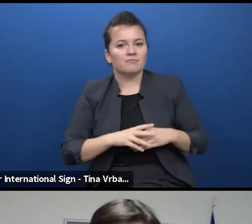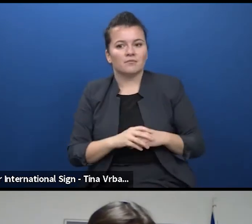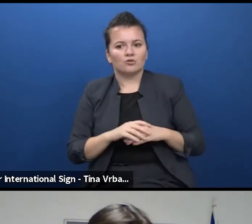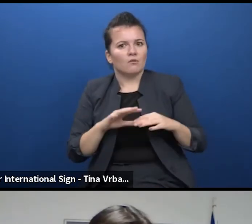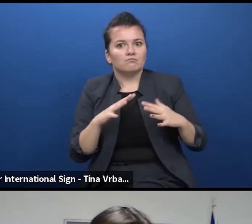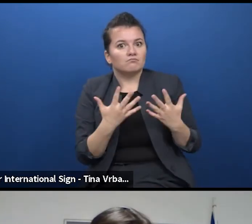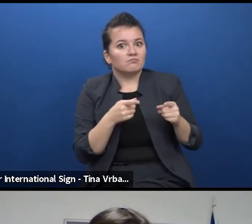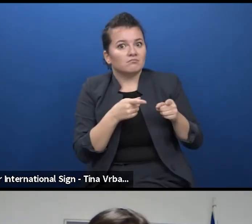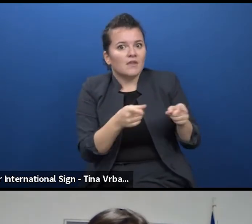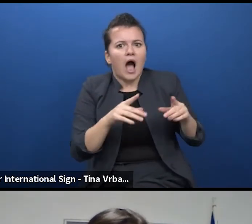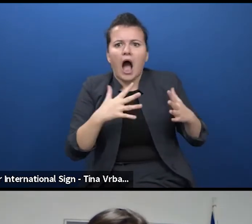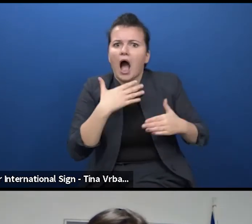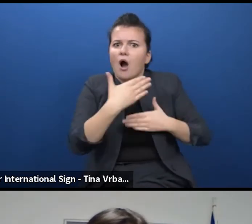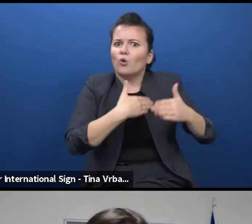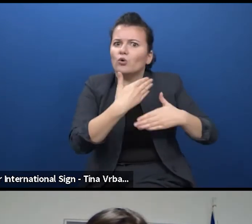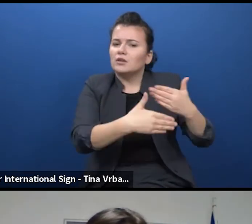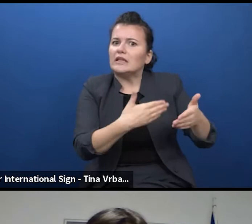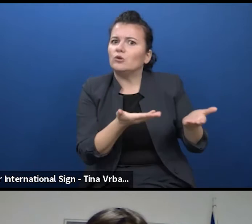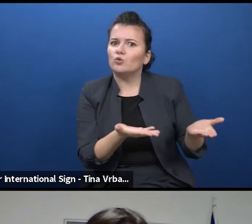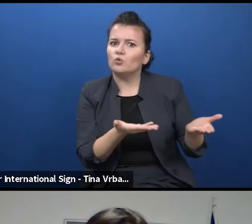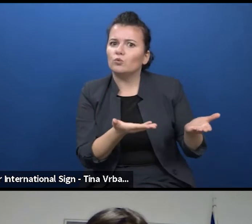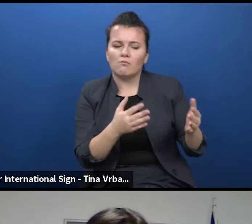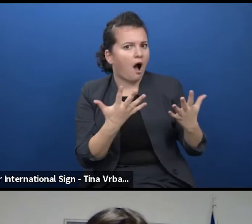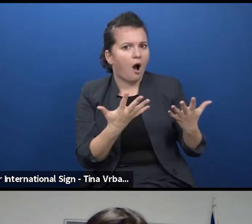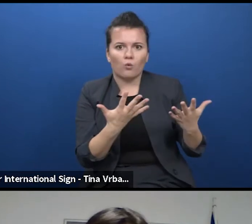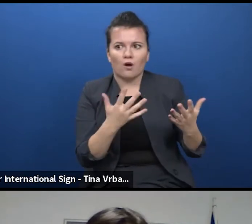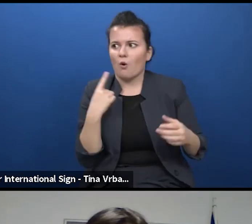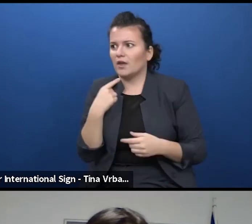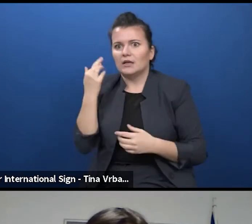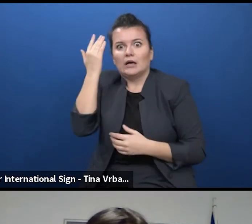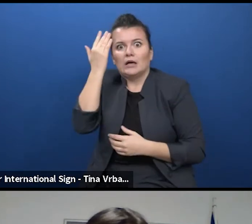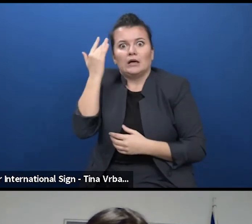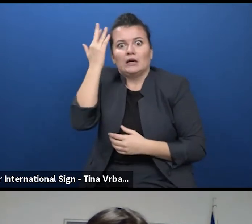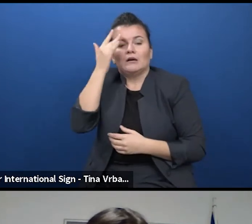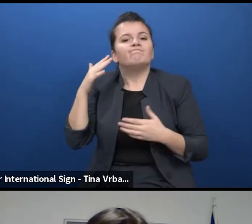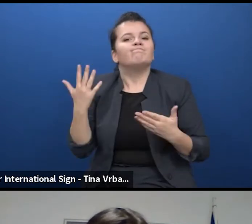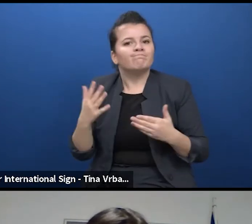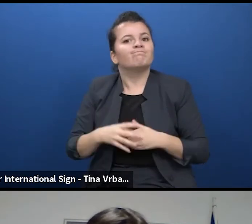can continue to exist. This is the, one of the main